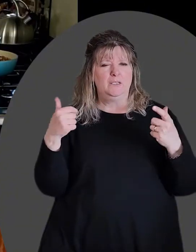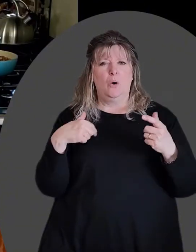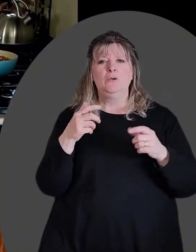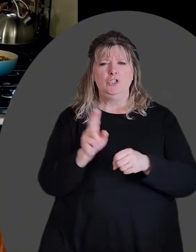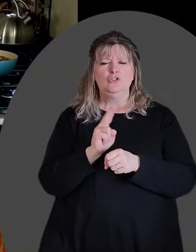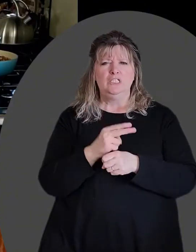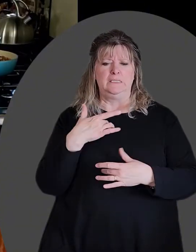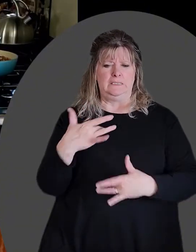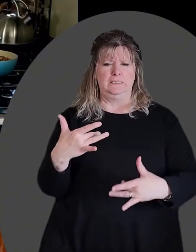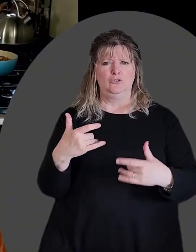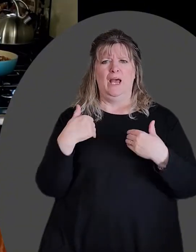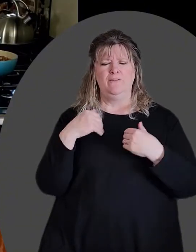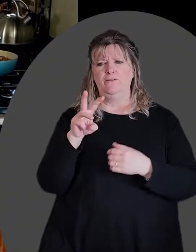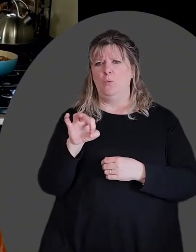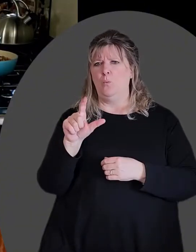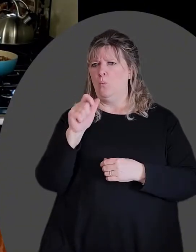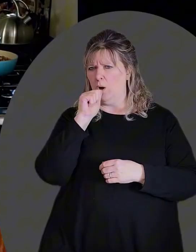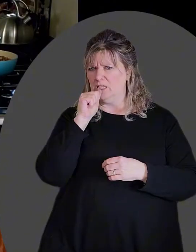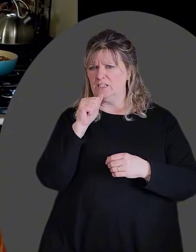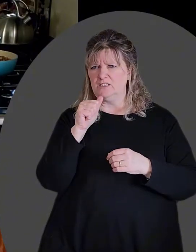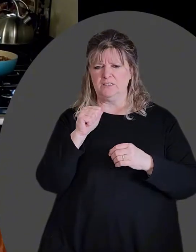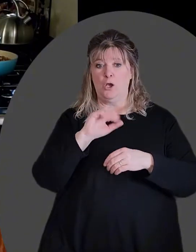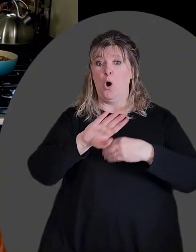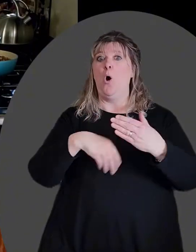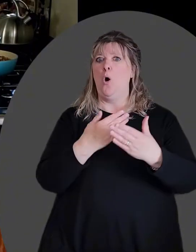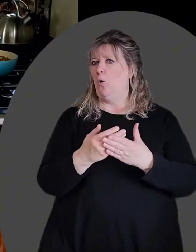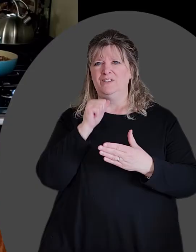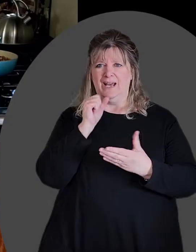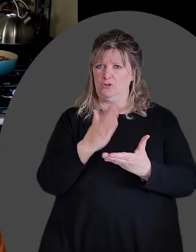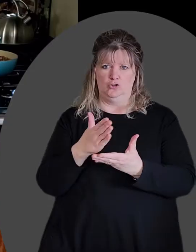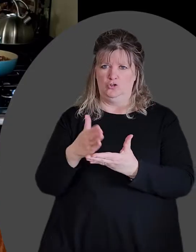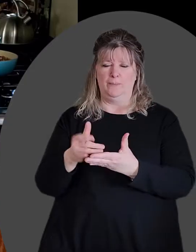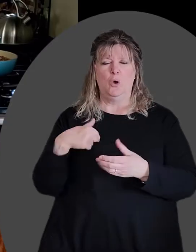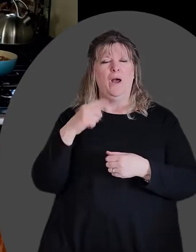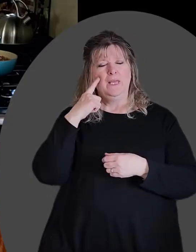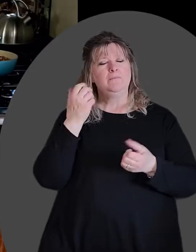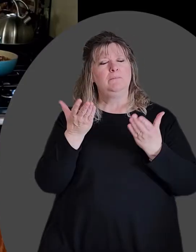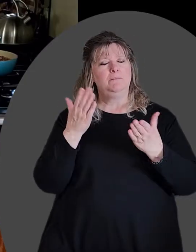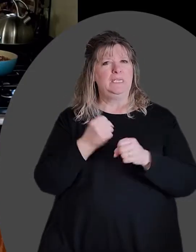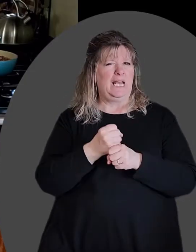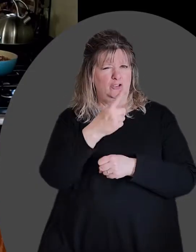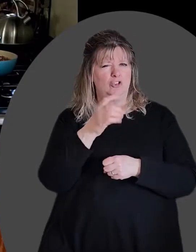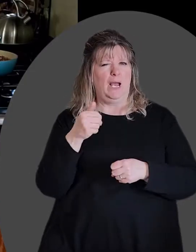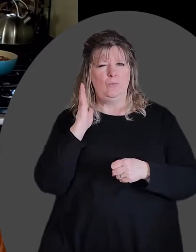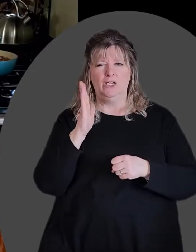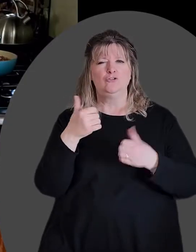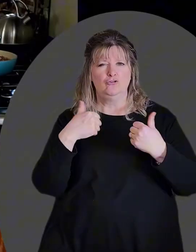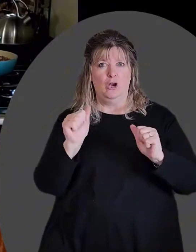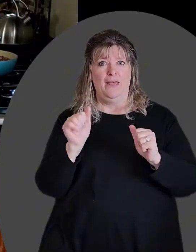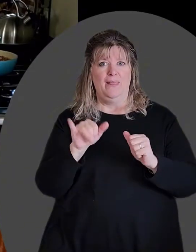so I think that I'm gonna try maybe pickled walnuts next year when the trees are much more abundant